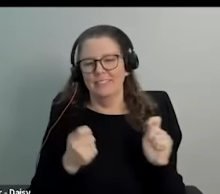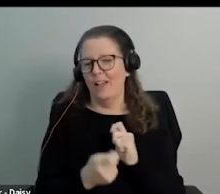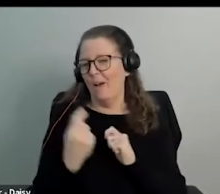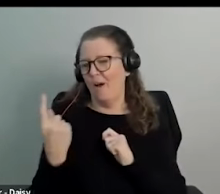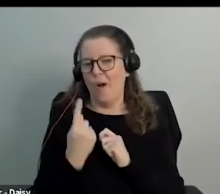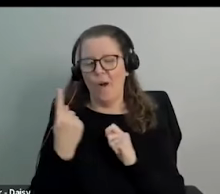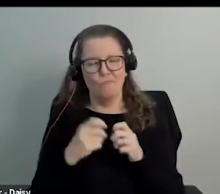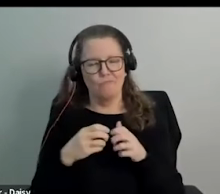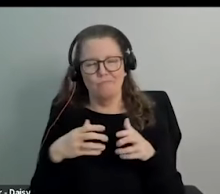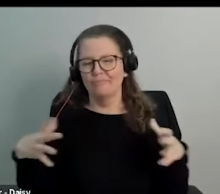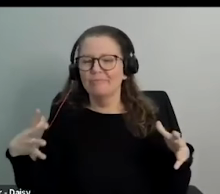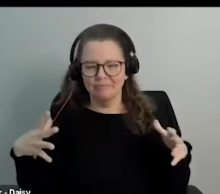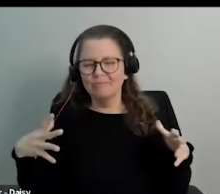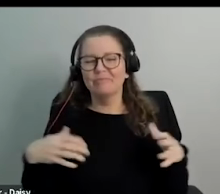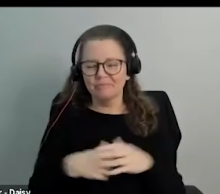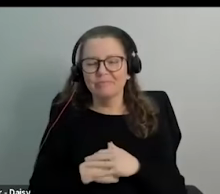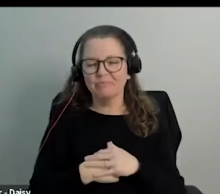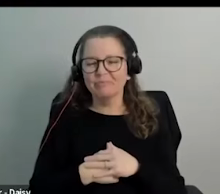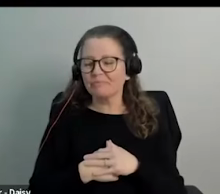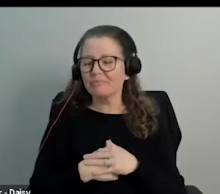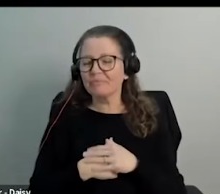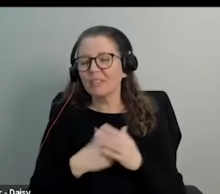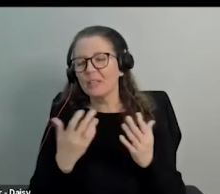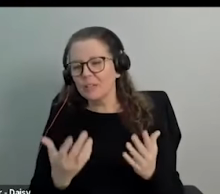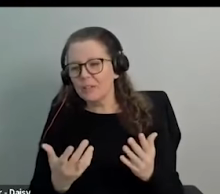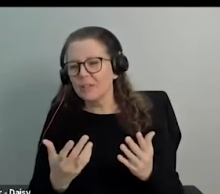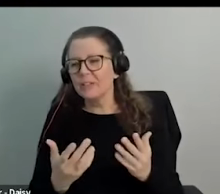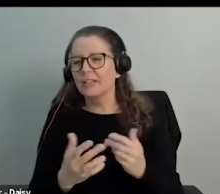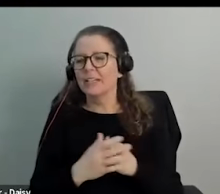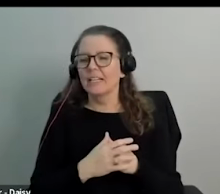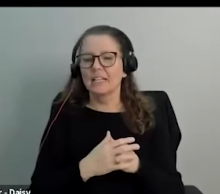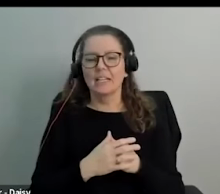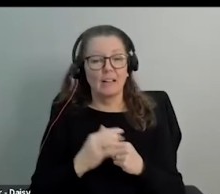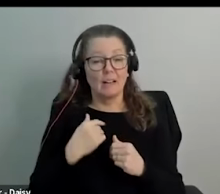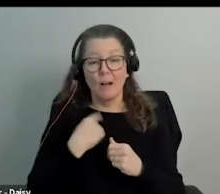So what I advise people to do is jump in, you know,